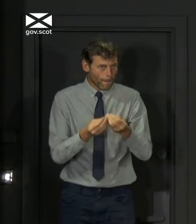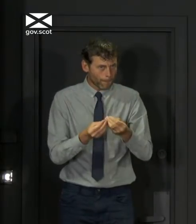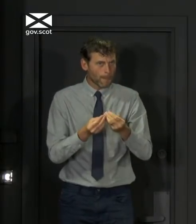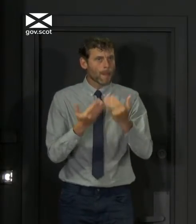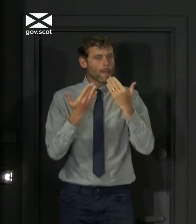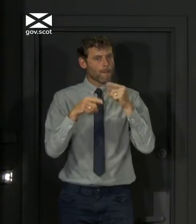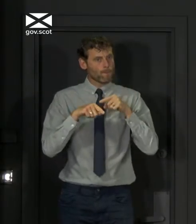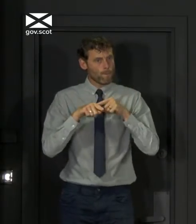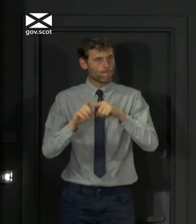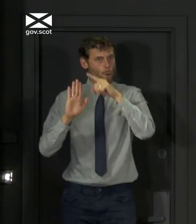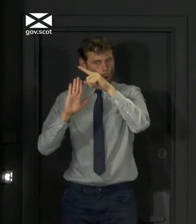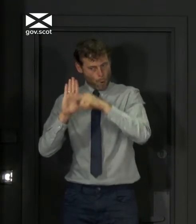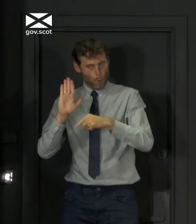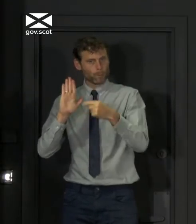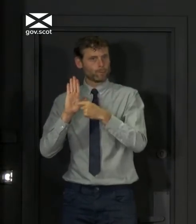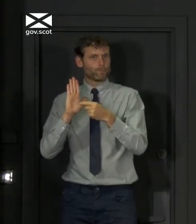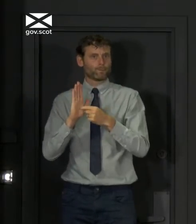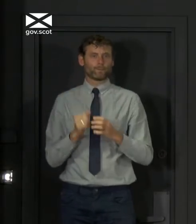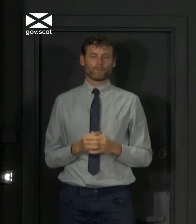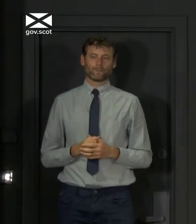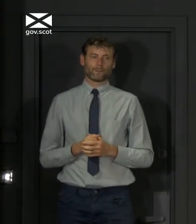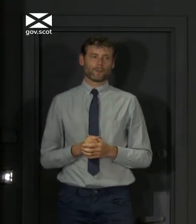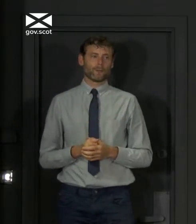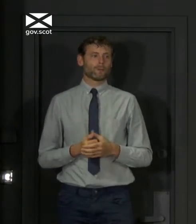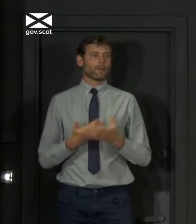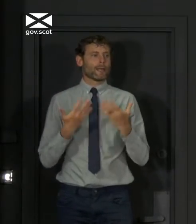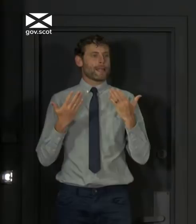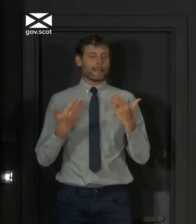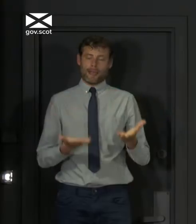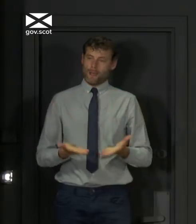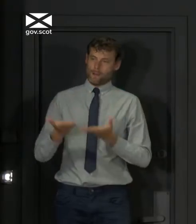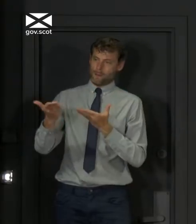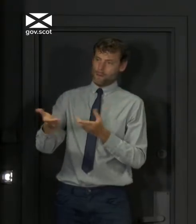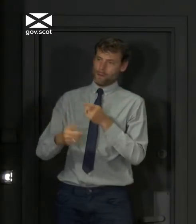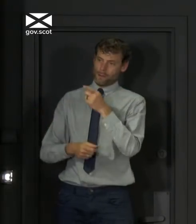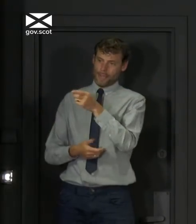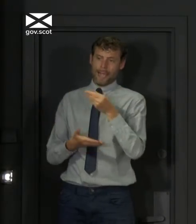to do, to help us achieve that. I'll hand over now to Fiona Hyslop, the Economy Secretary,